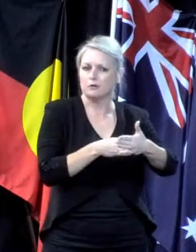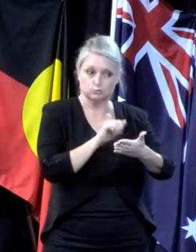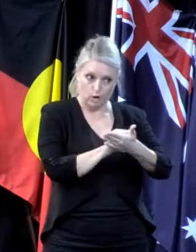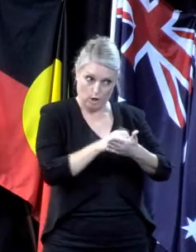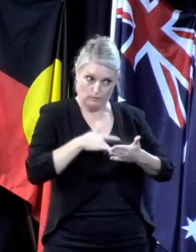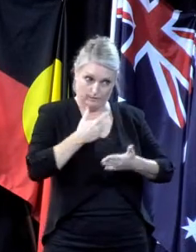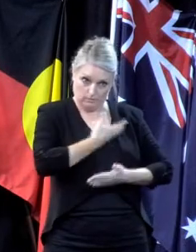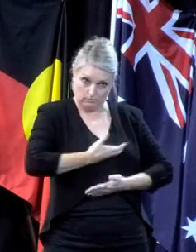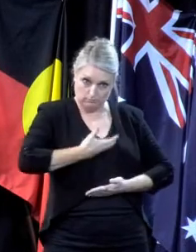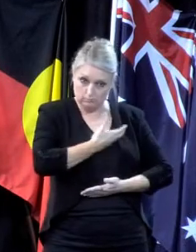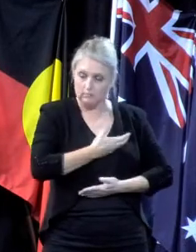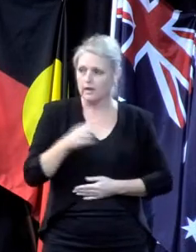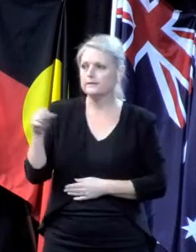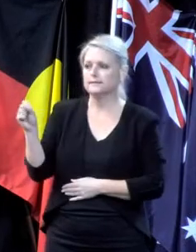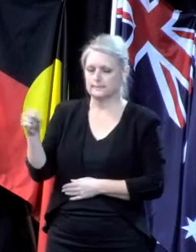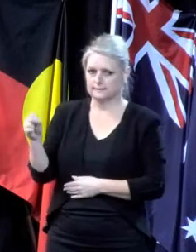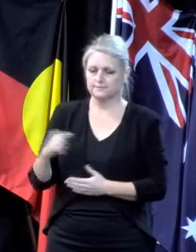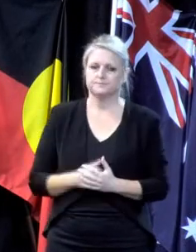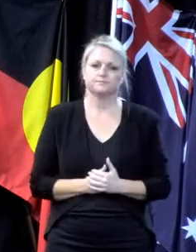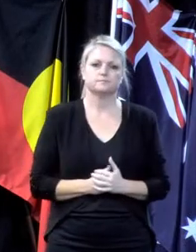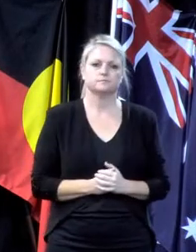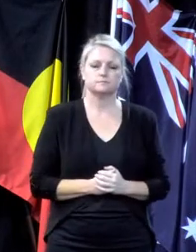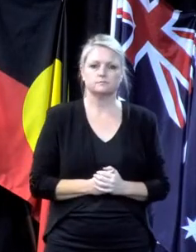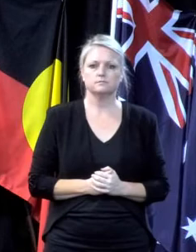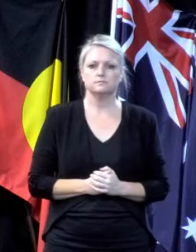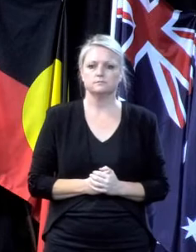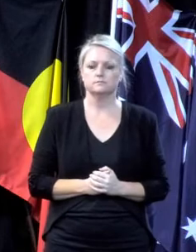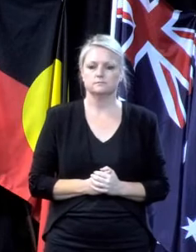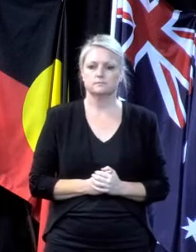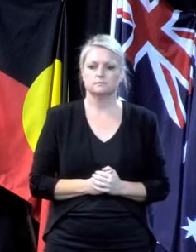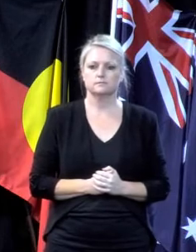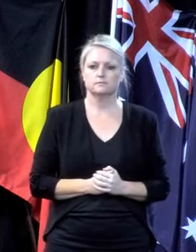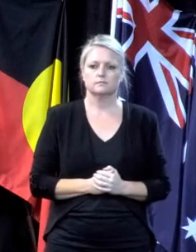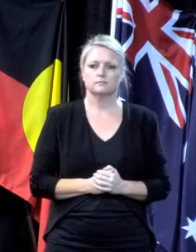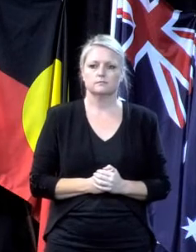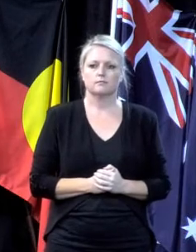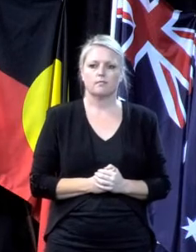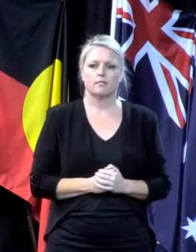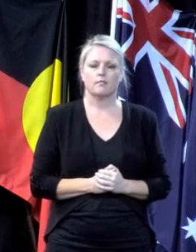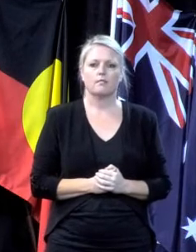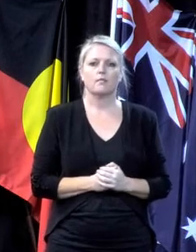And, similarly, Ms Kauppila, I believe that we’ve covered off